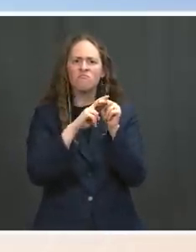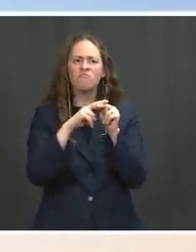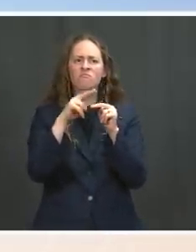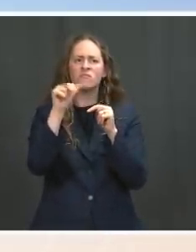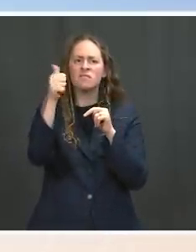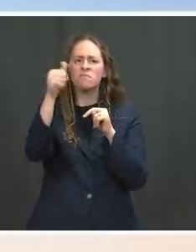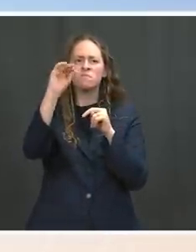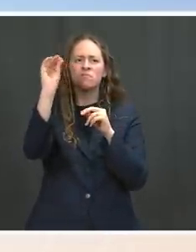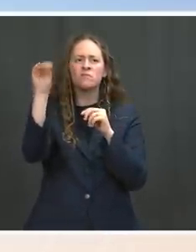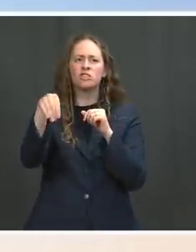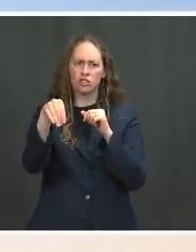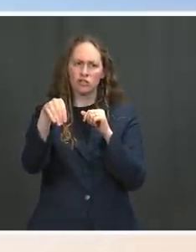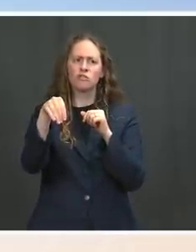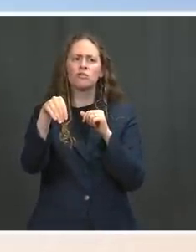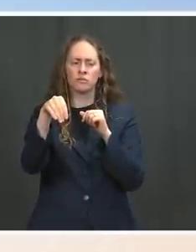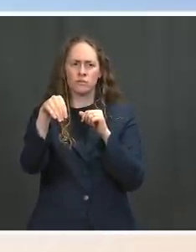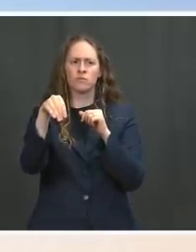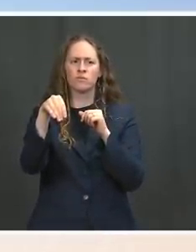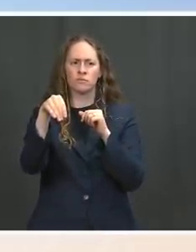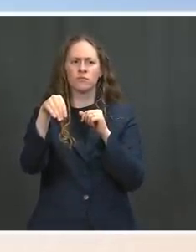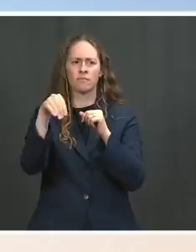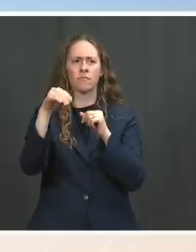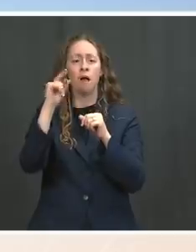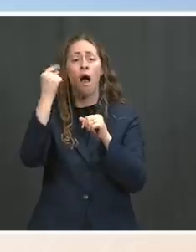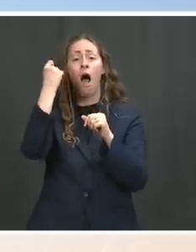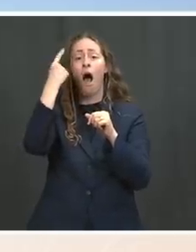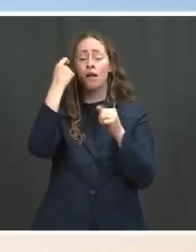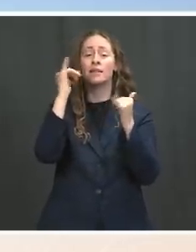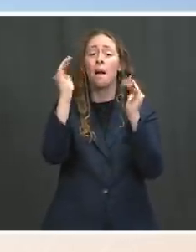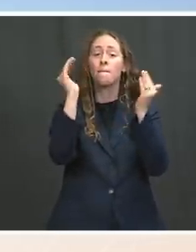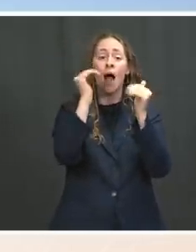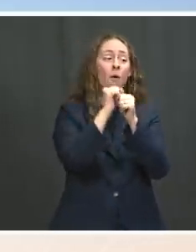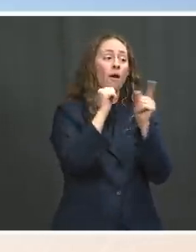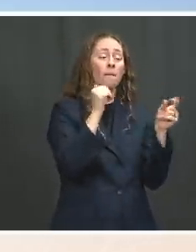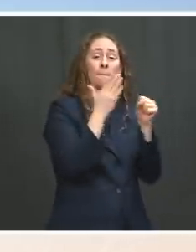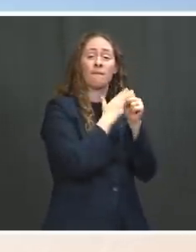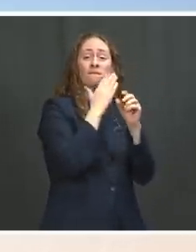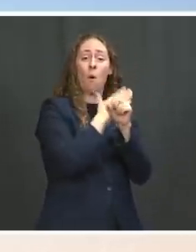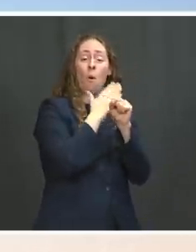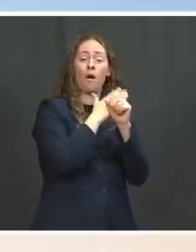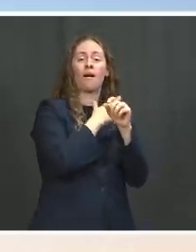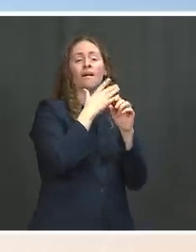Hotels also see a price increase, but remain -- saw a price increase, but remain below pre-pandemic price levels.